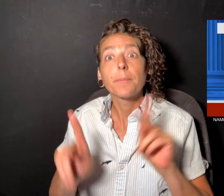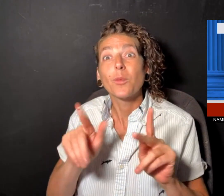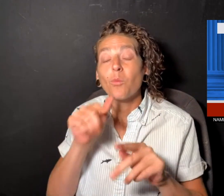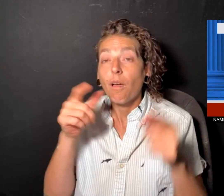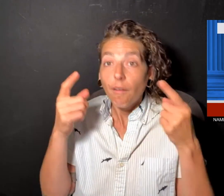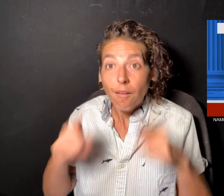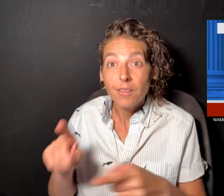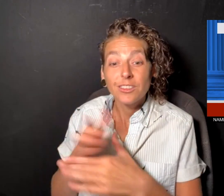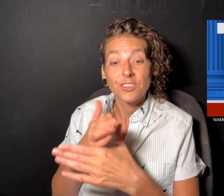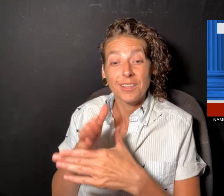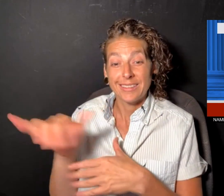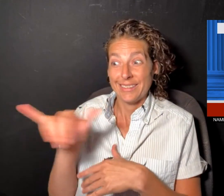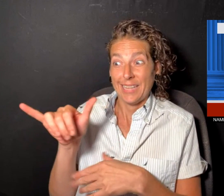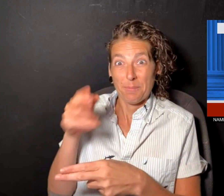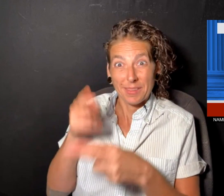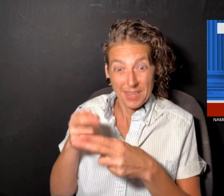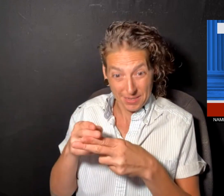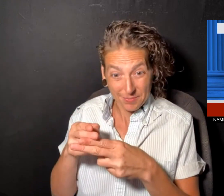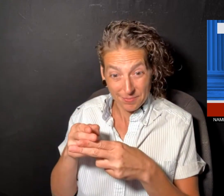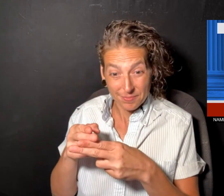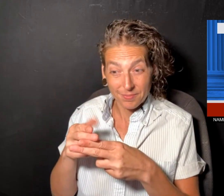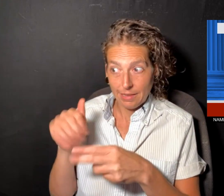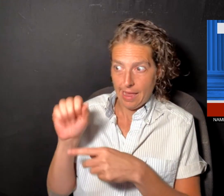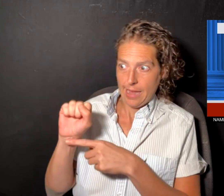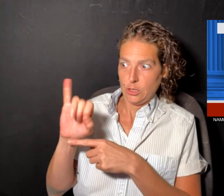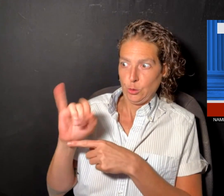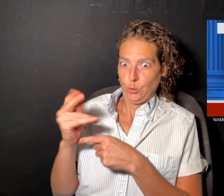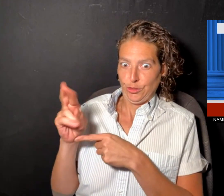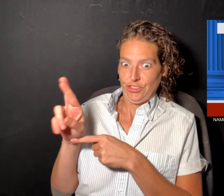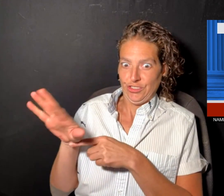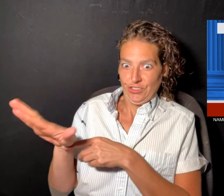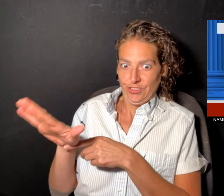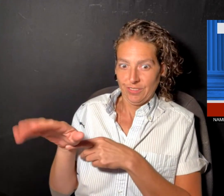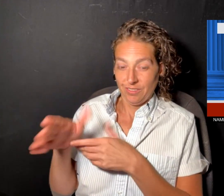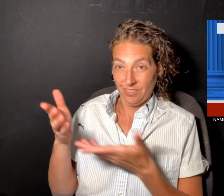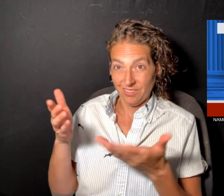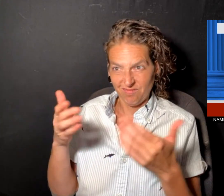which means people who happen to share the same name as the jurors have